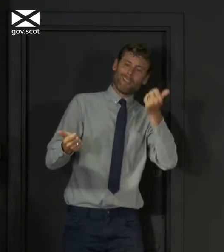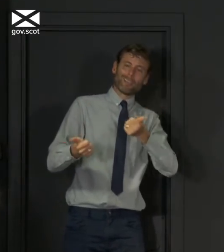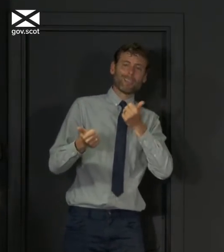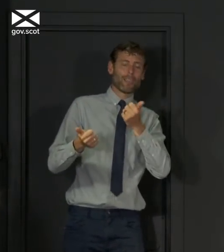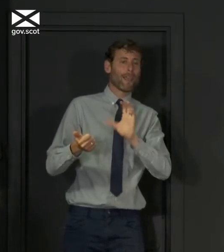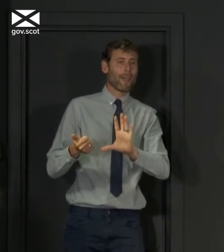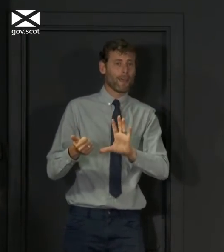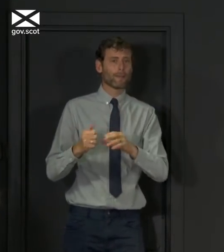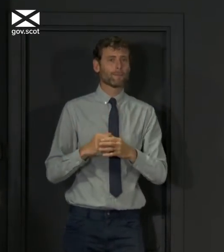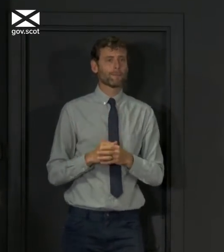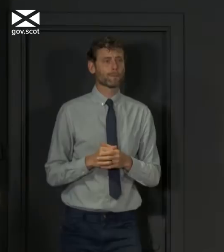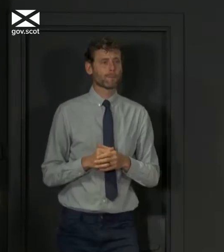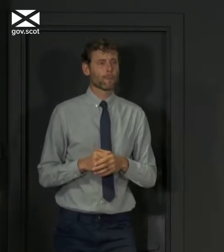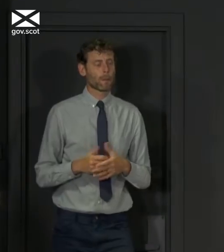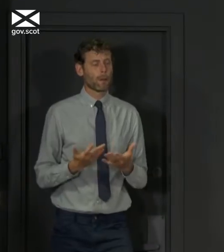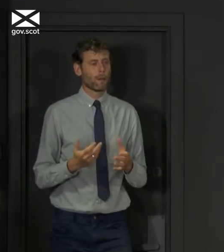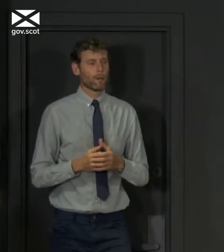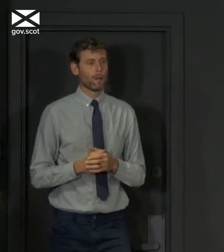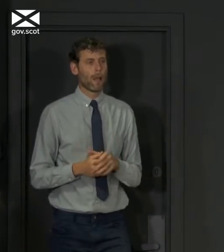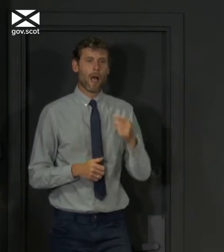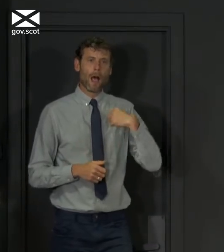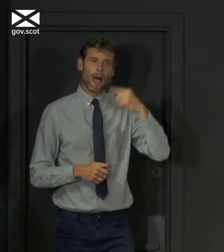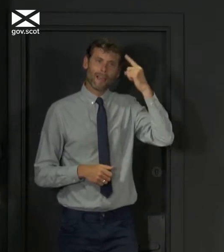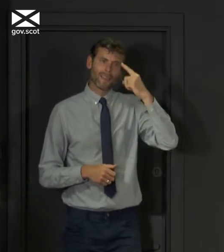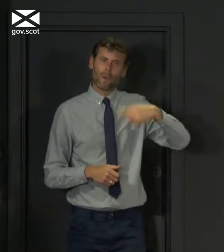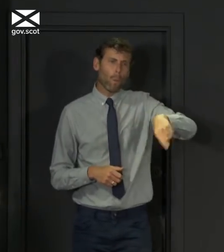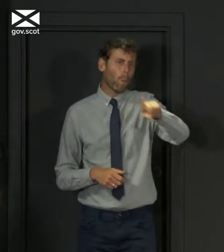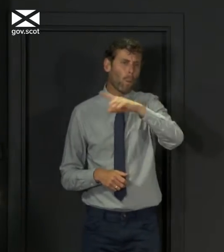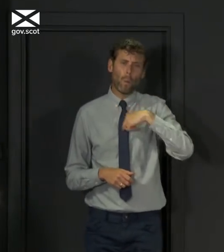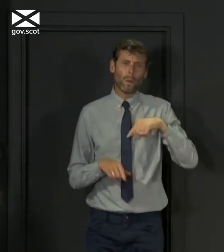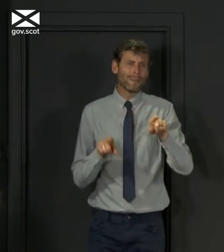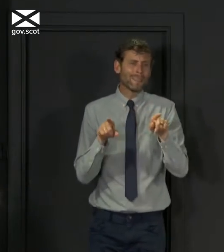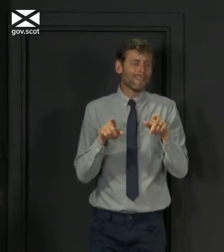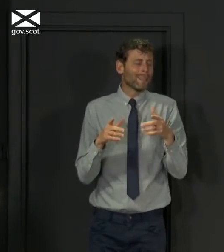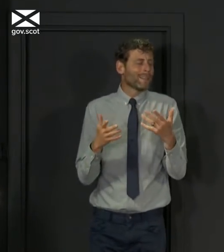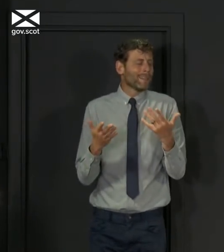and I think we all are susceptible to this, we look at the numbers, I have quoted a number